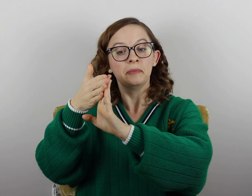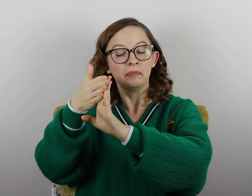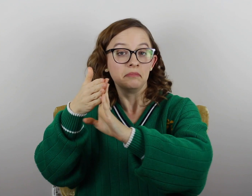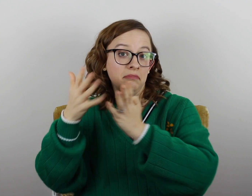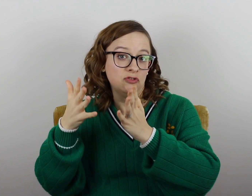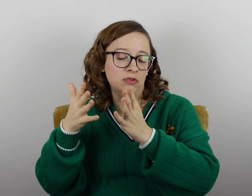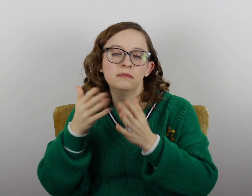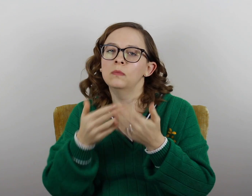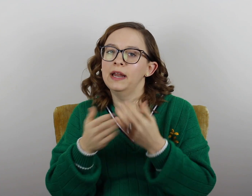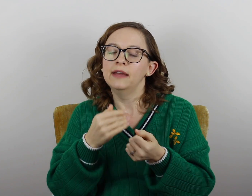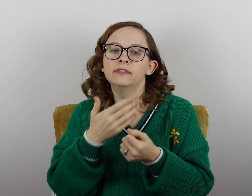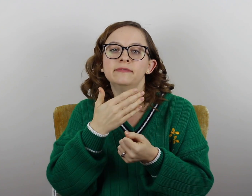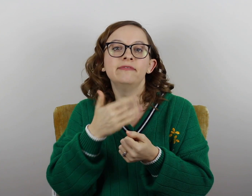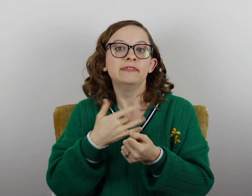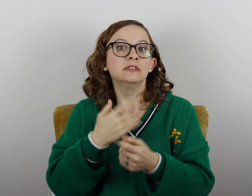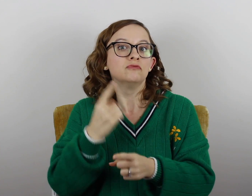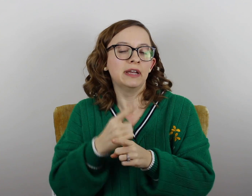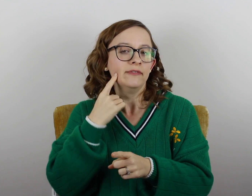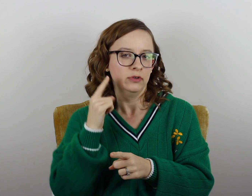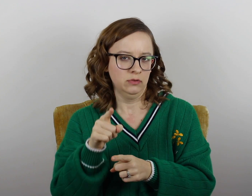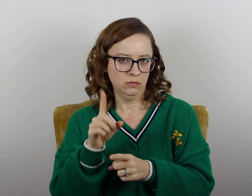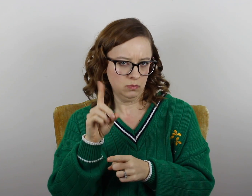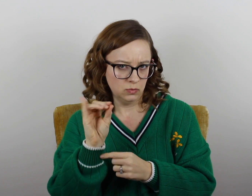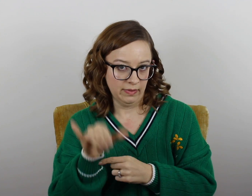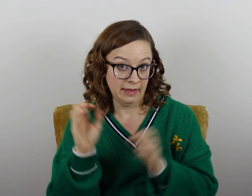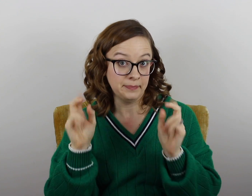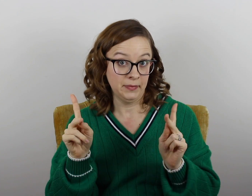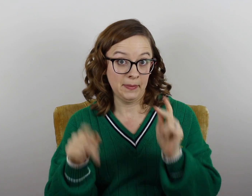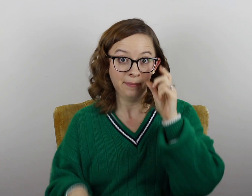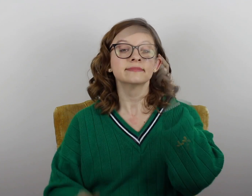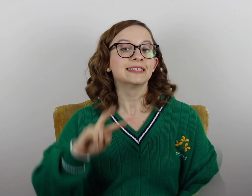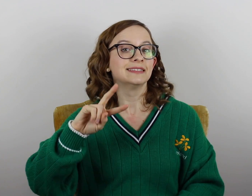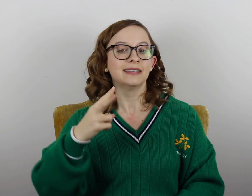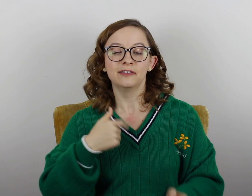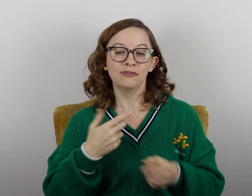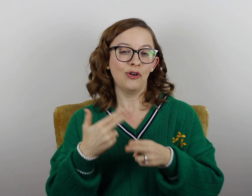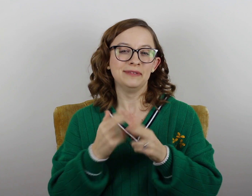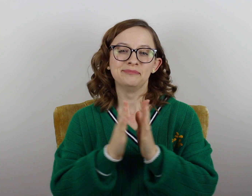Some people can go farther back, some people can't. Do whatever feels right for you.